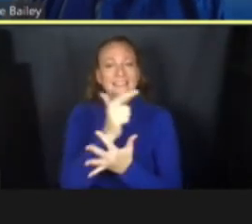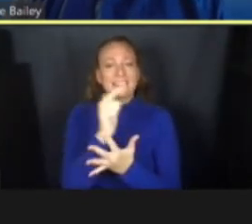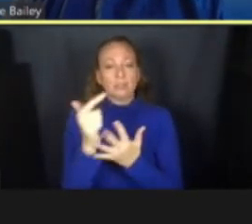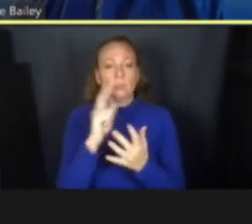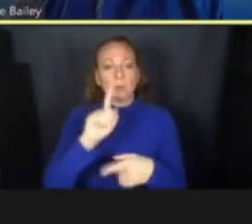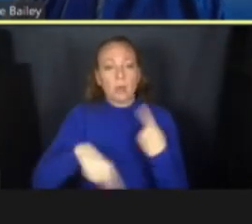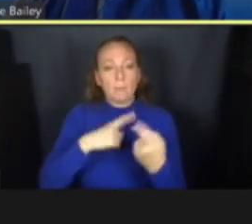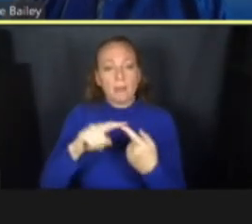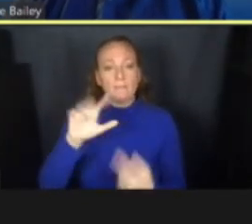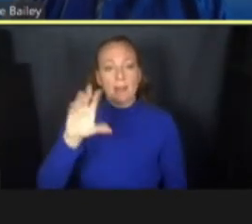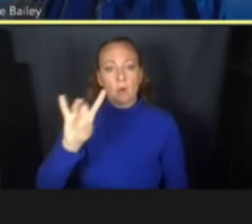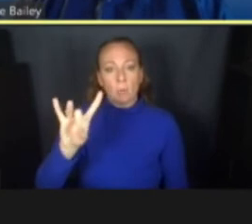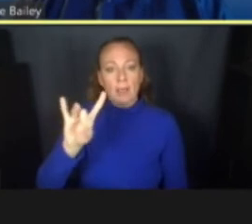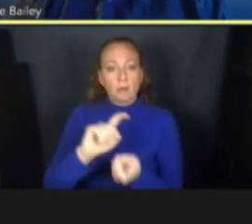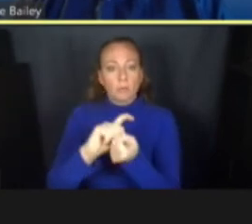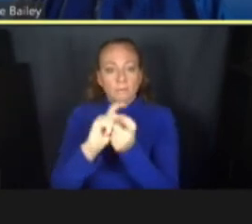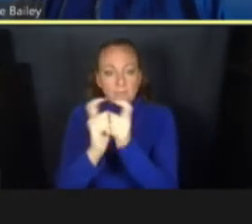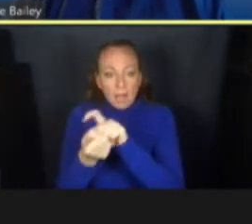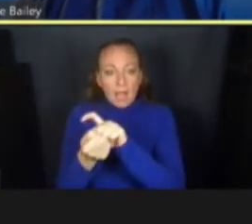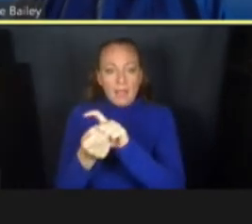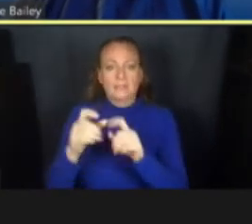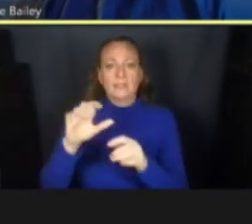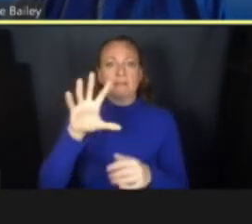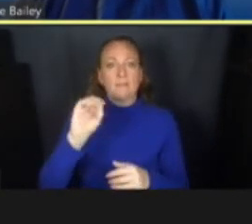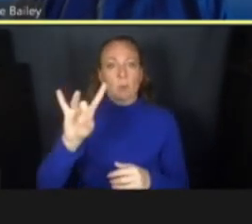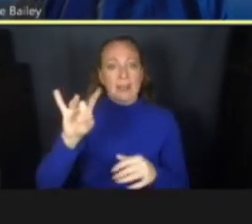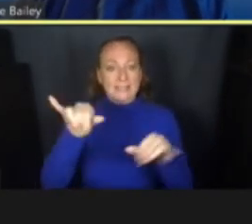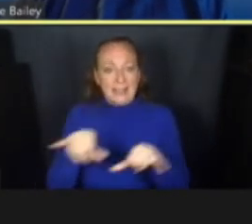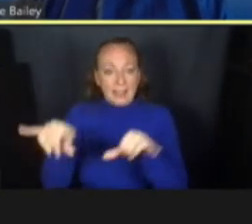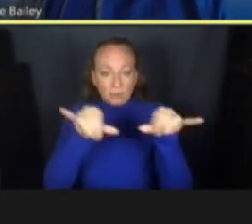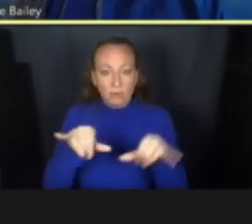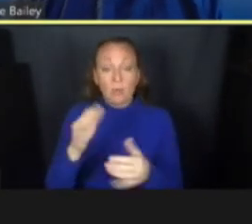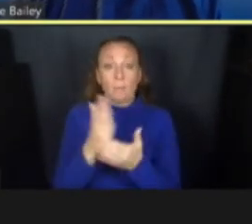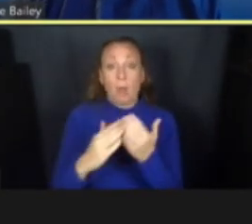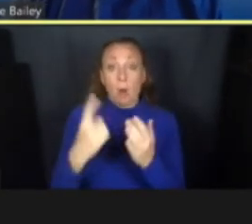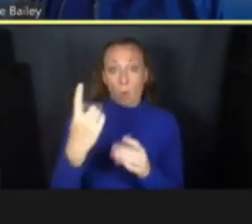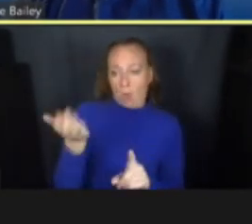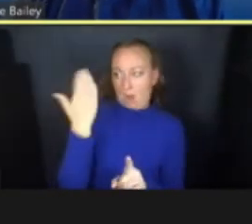and our experience the past couple of years. Part one was in January. Next slide, please.